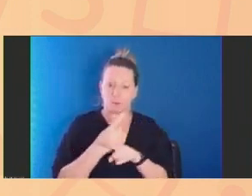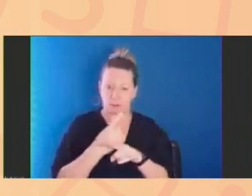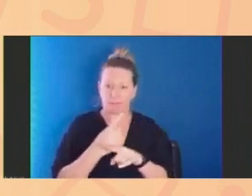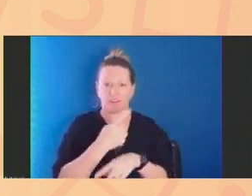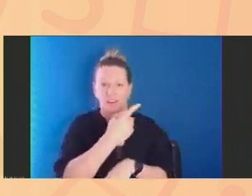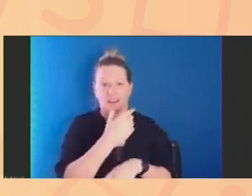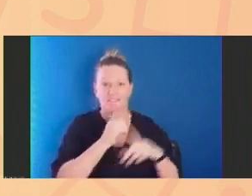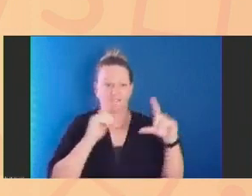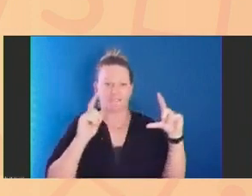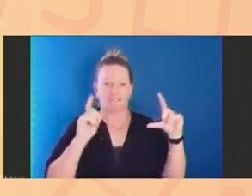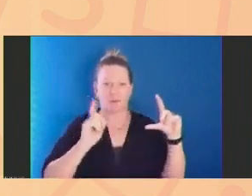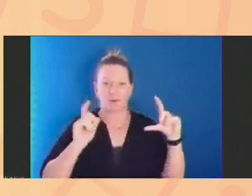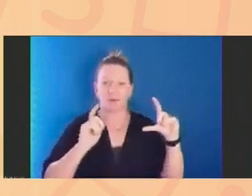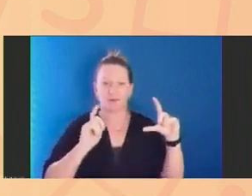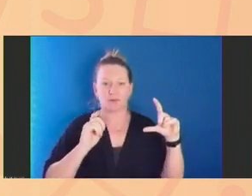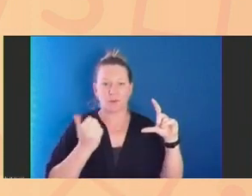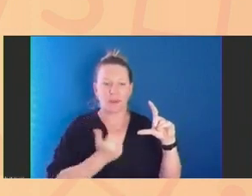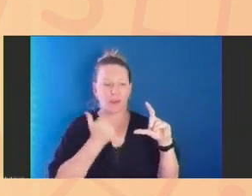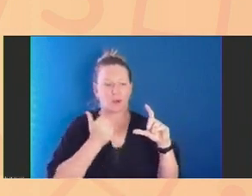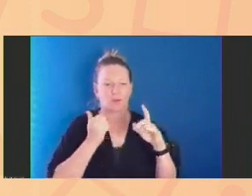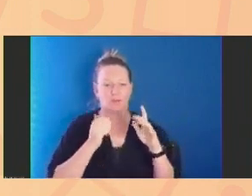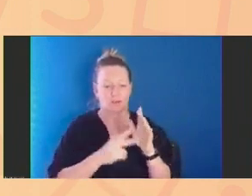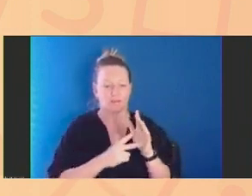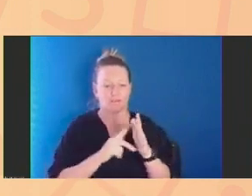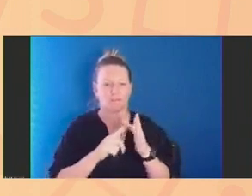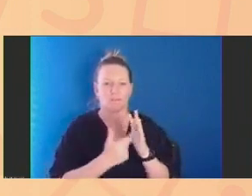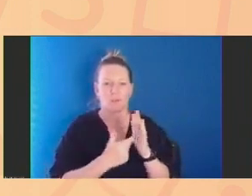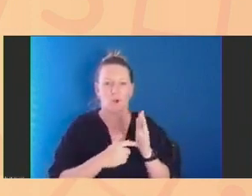So we've got a virtual crafting group that is,